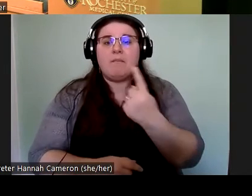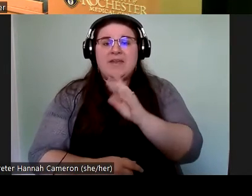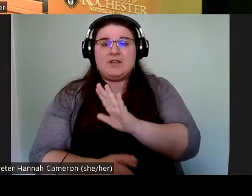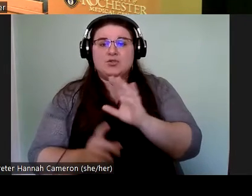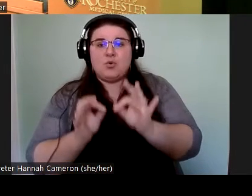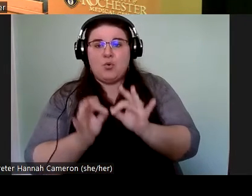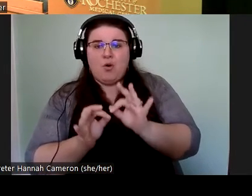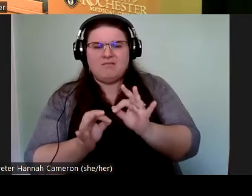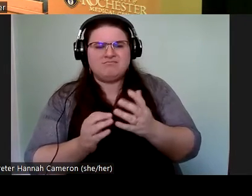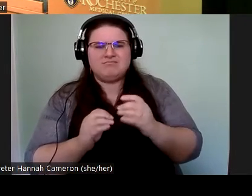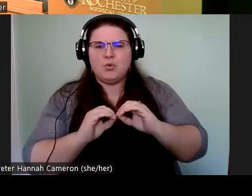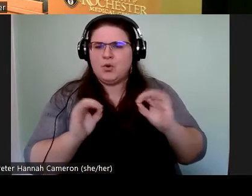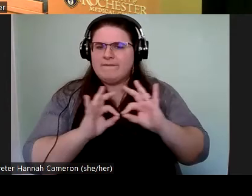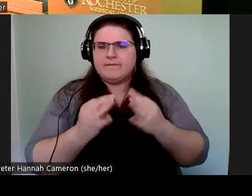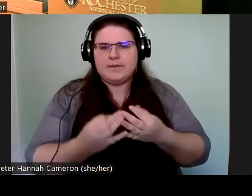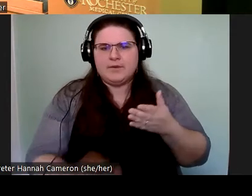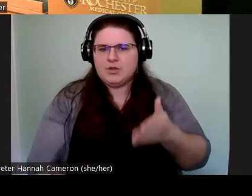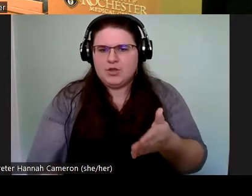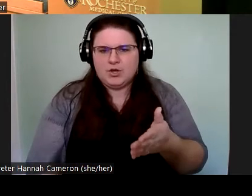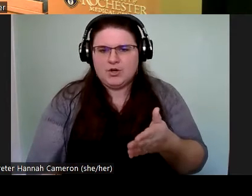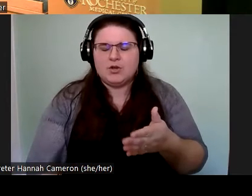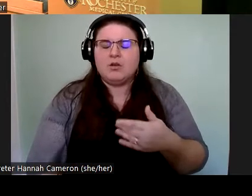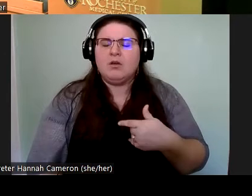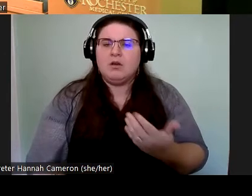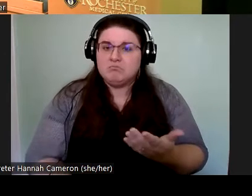if we could have engaged family members earlier and helped them understood the mental illness